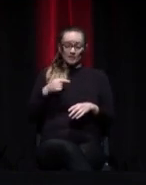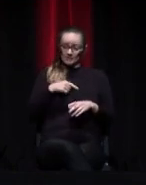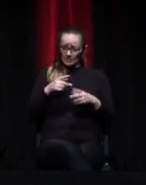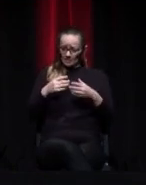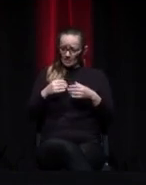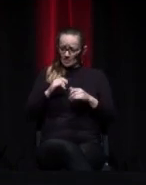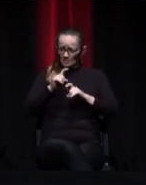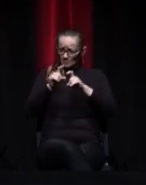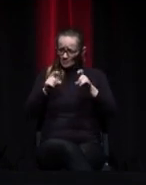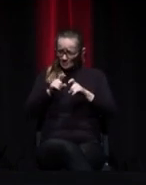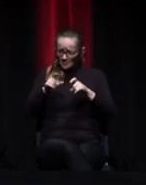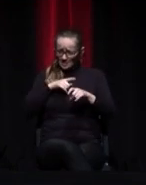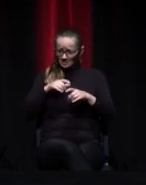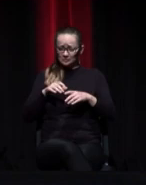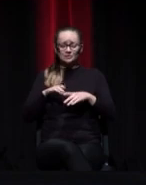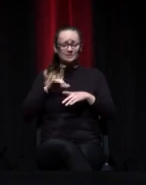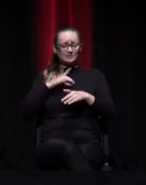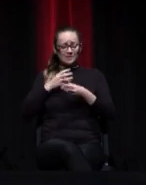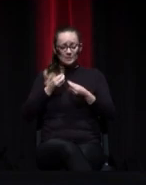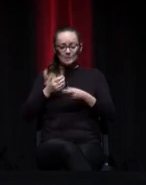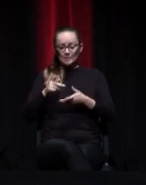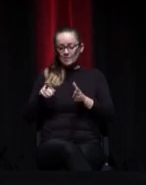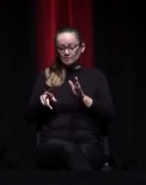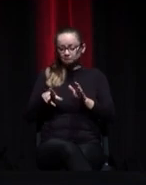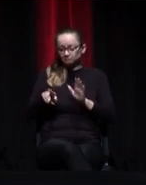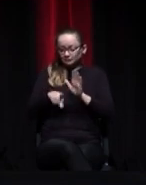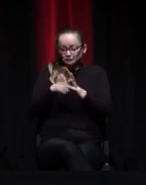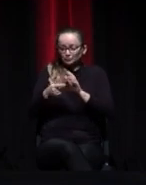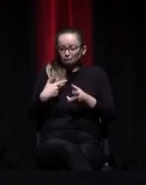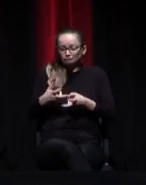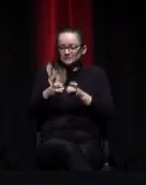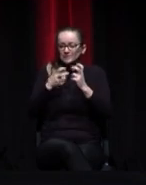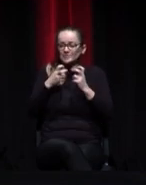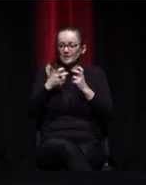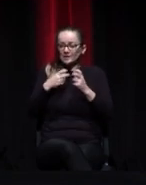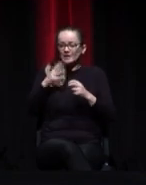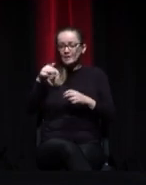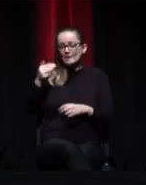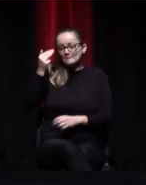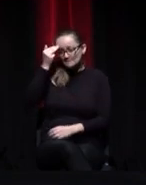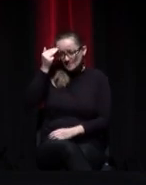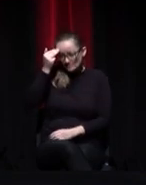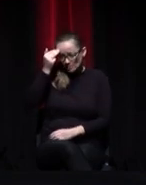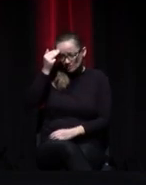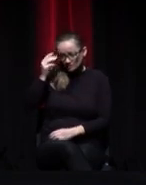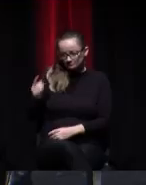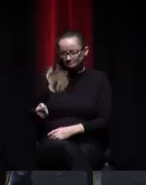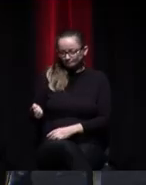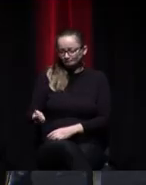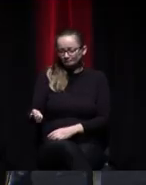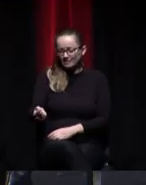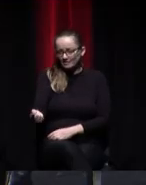have a property we aren't exploring very well, called eternal memory. You say this.